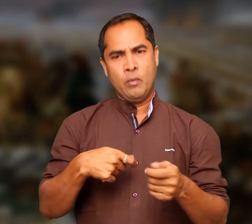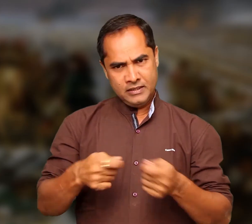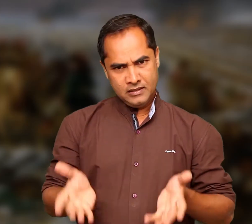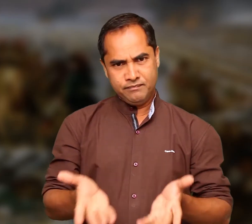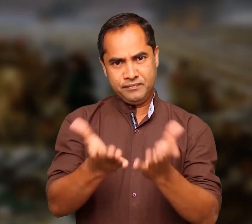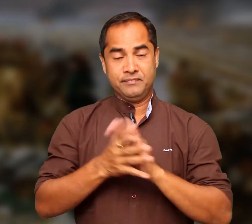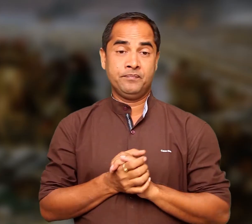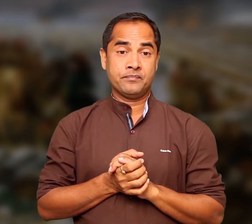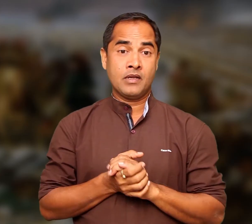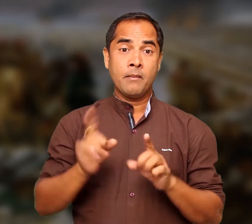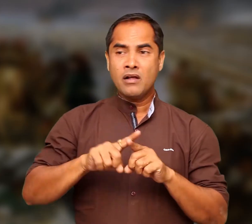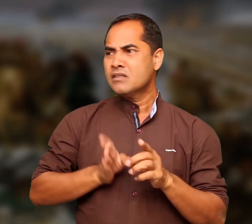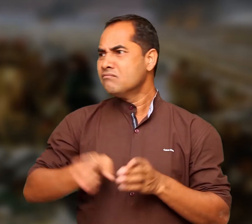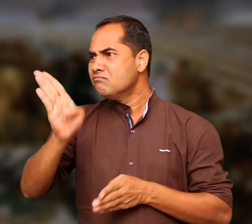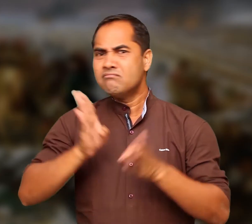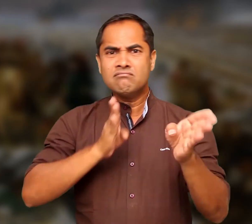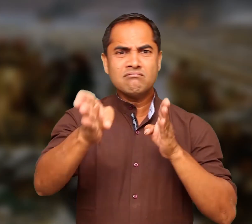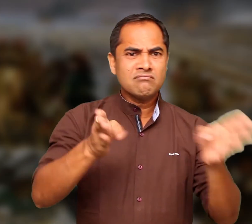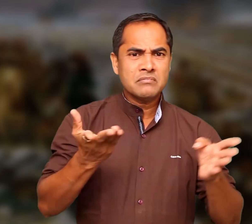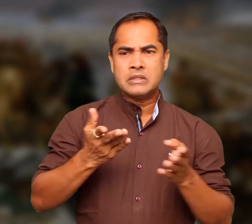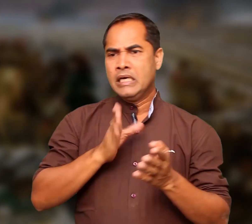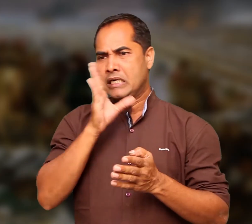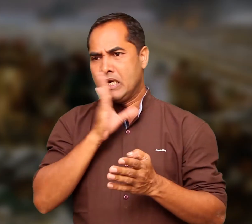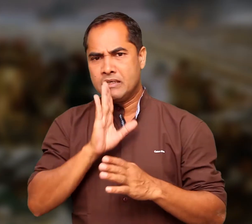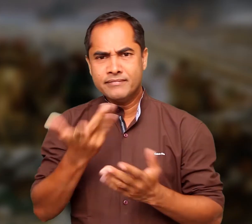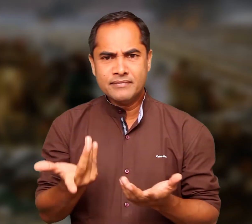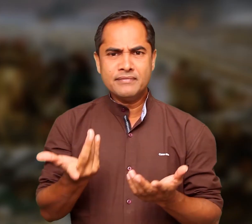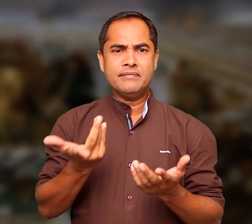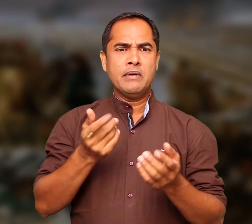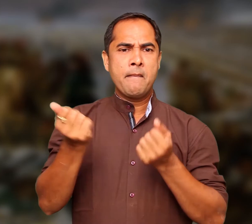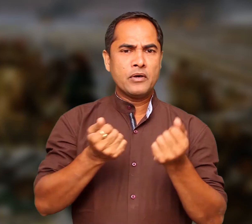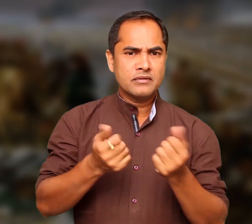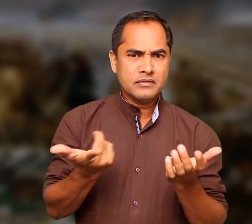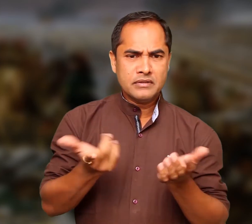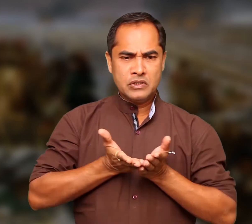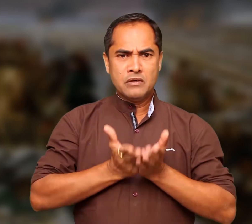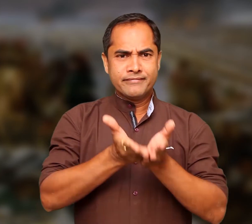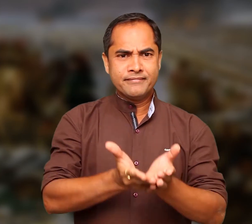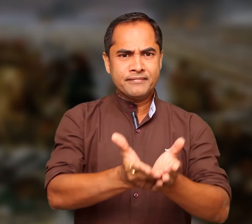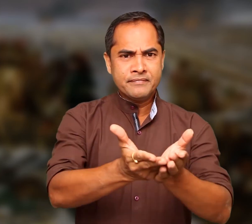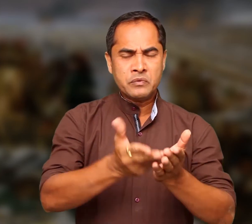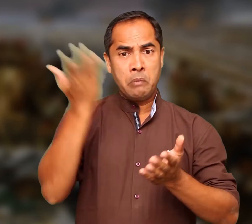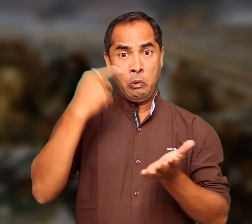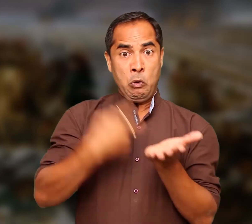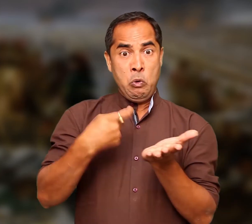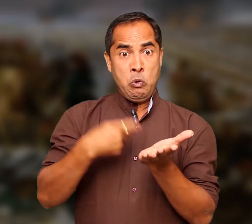The various transport systems for example train, bus, boat, roadways - the restrictions on